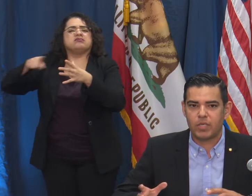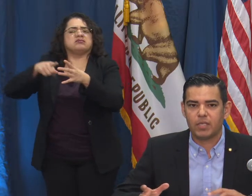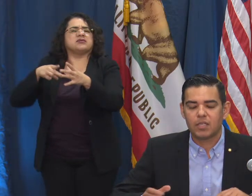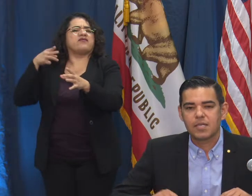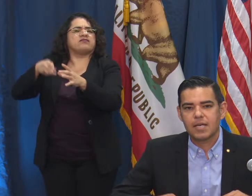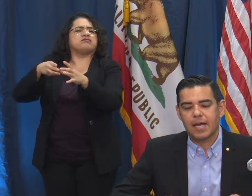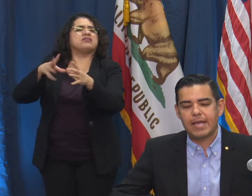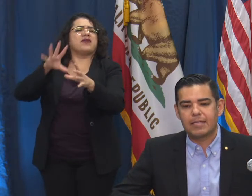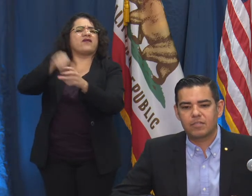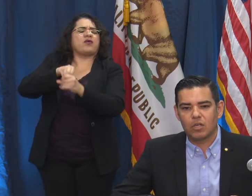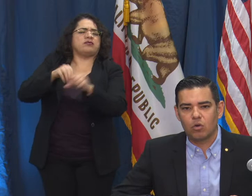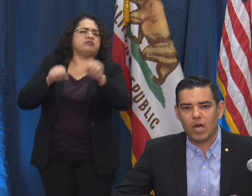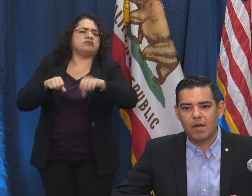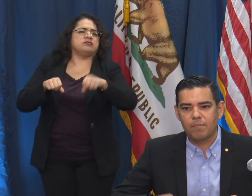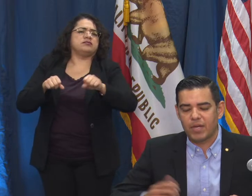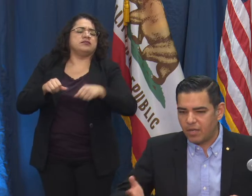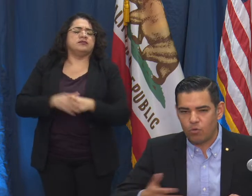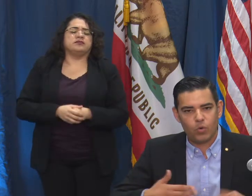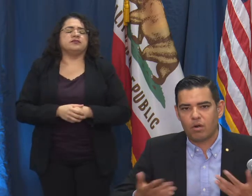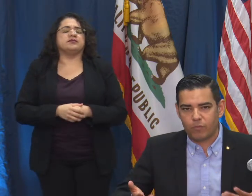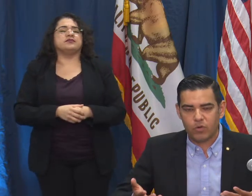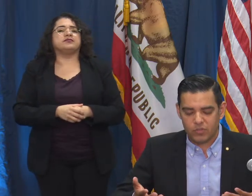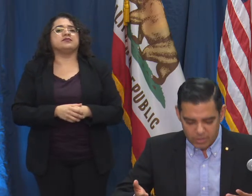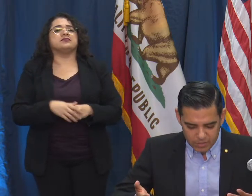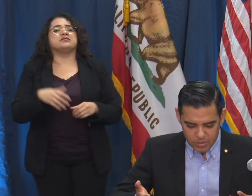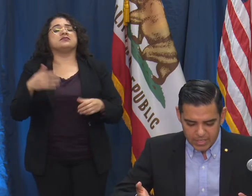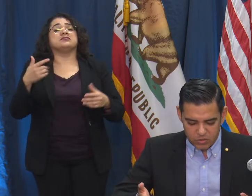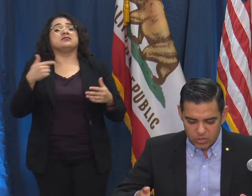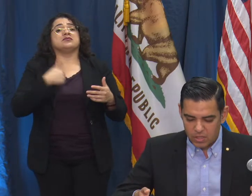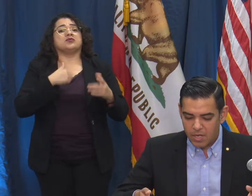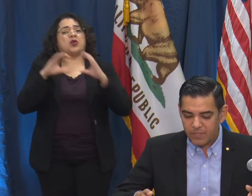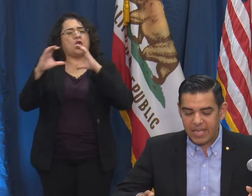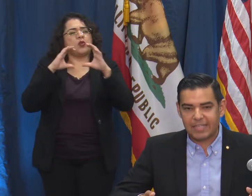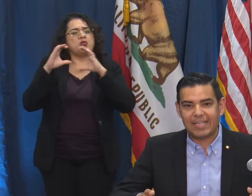but we are of course are in communication and